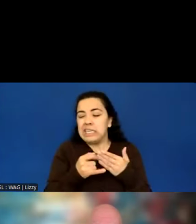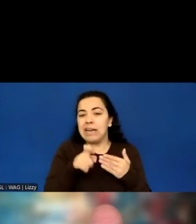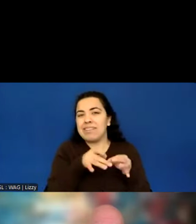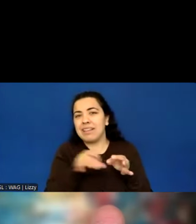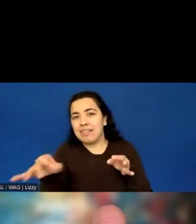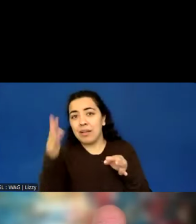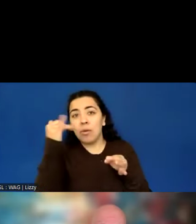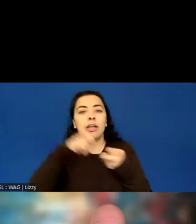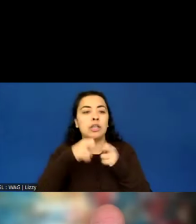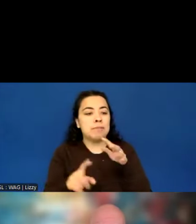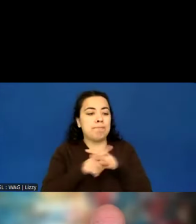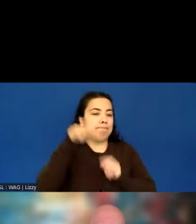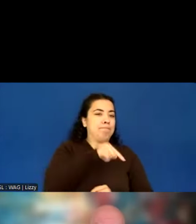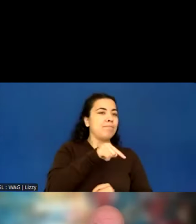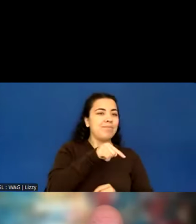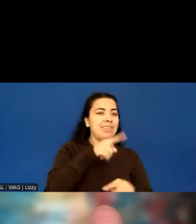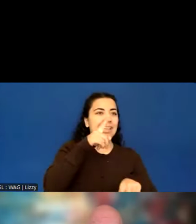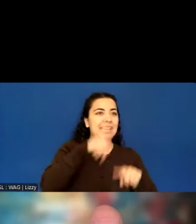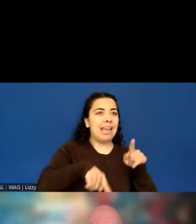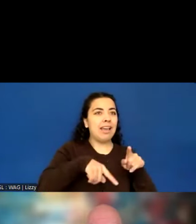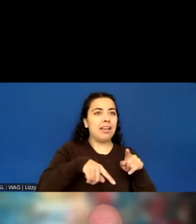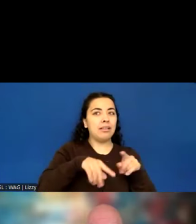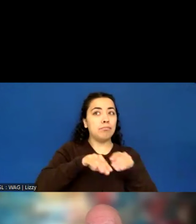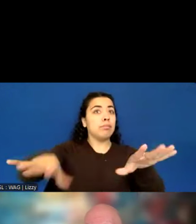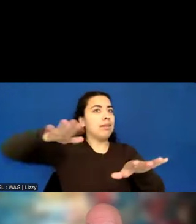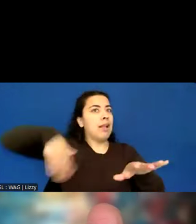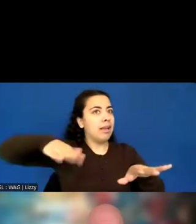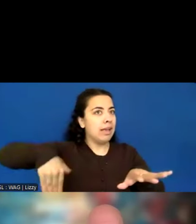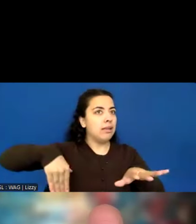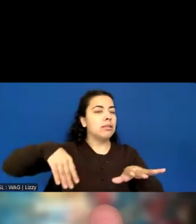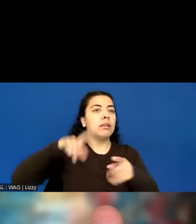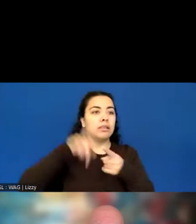issues there that they can't really afford to put out into production until they are fixed.